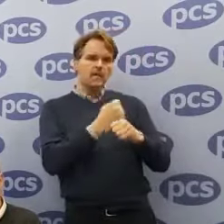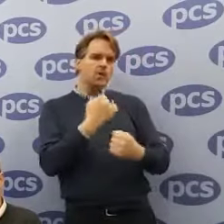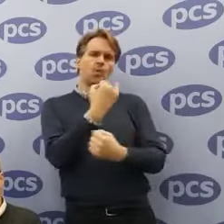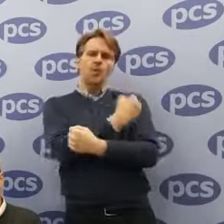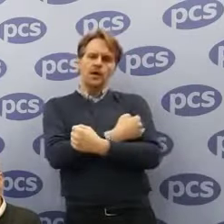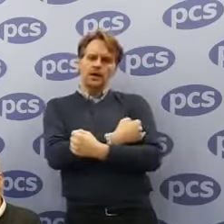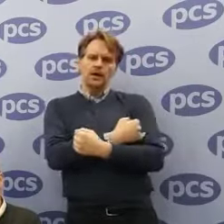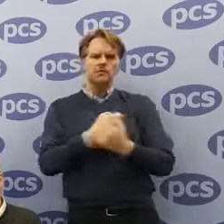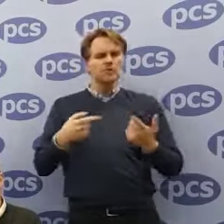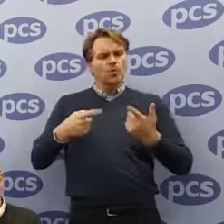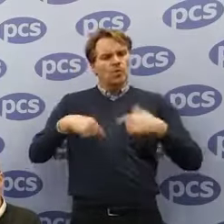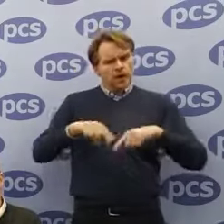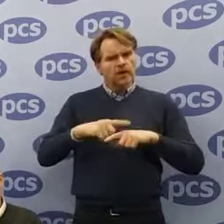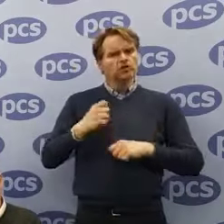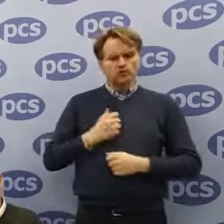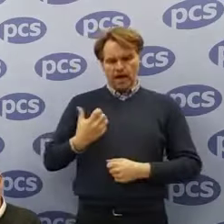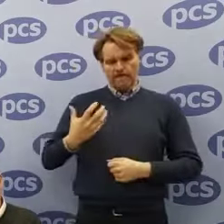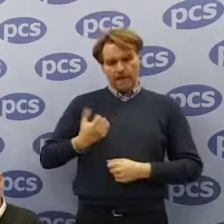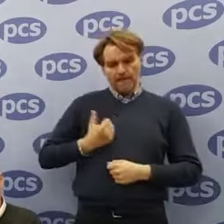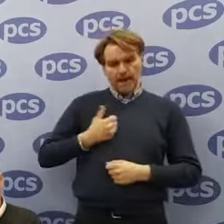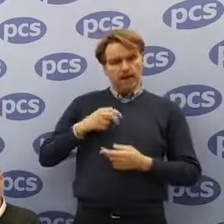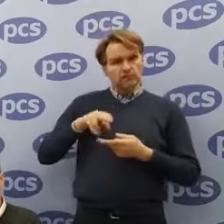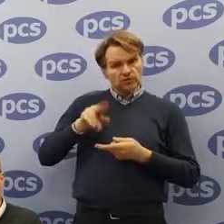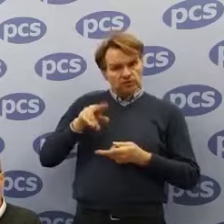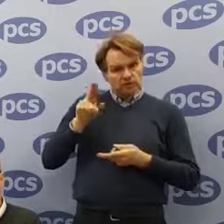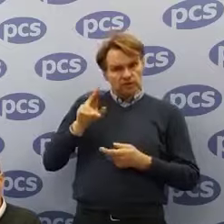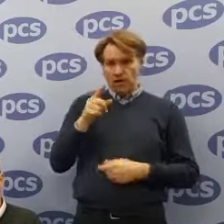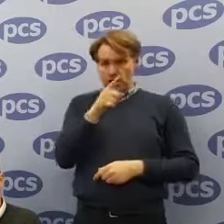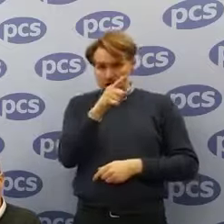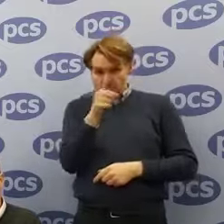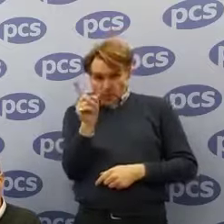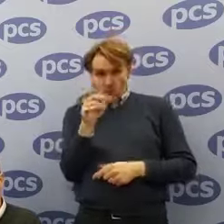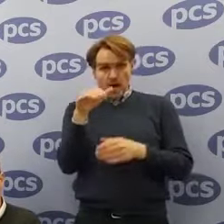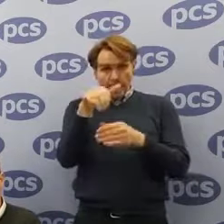we think that if members get behind the campaign if we can win a ballot with a